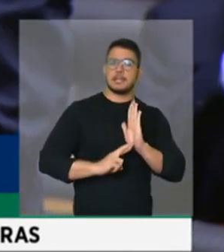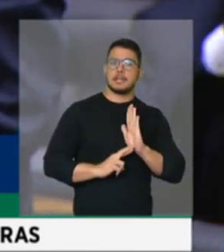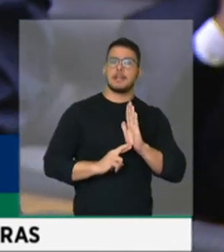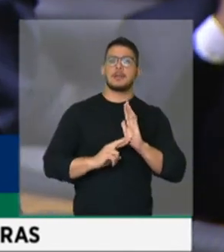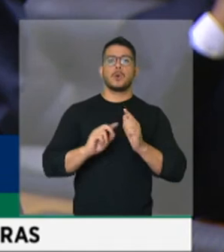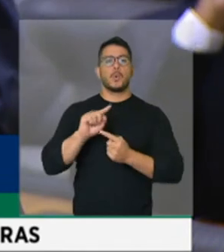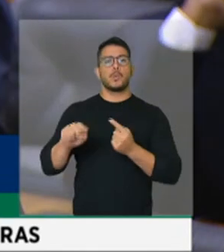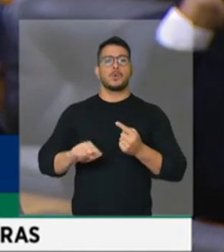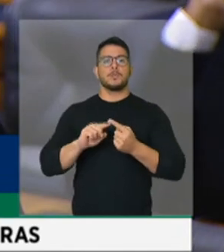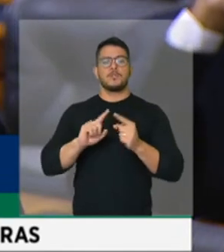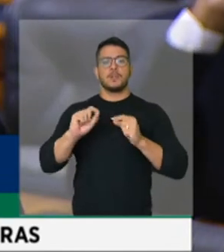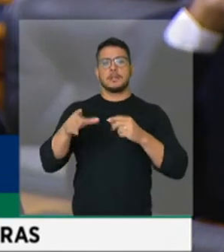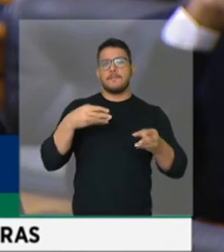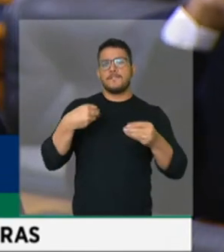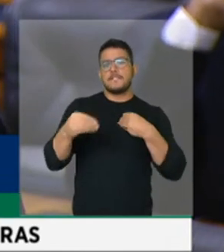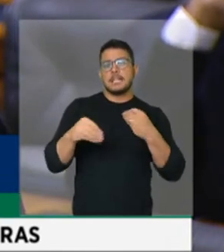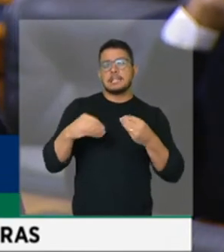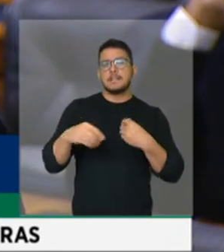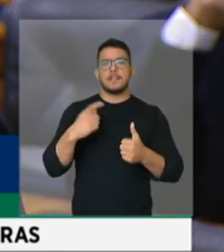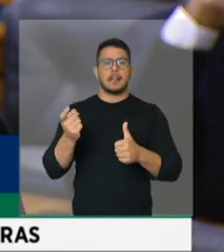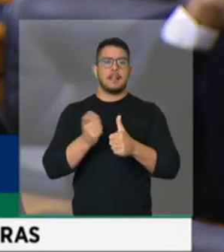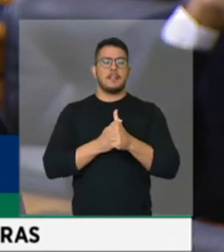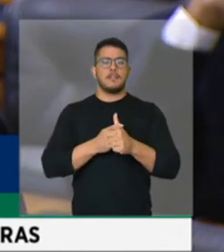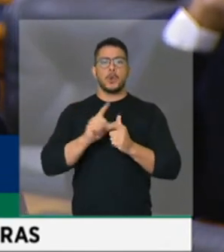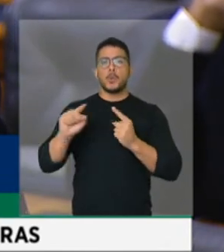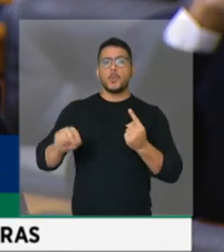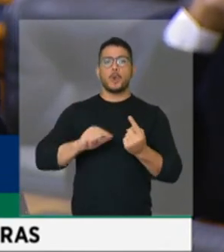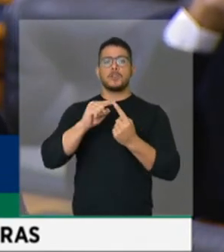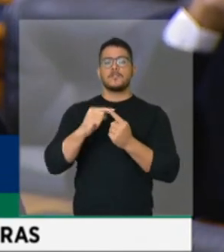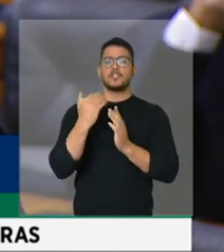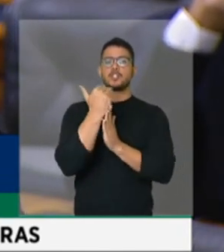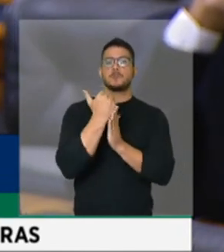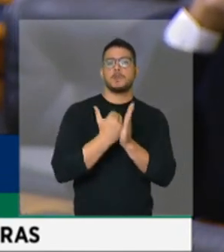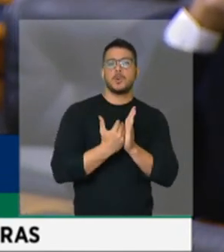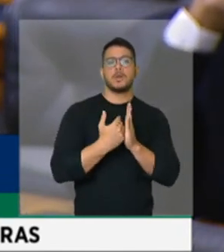VISARAM A MODICIDADE TARIFÁ RIA. VISARAM REDUZIR TARIFA. E VOU COMPROVAR AO LONGO DO